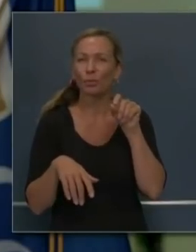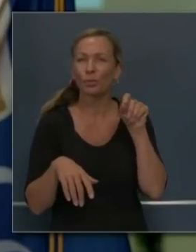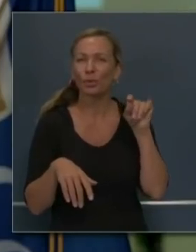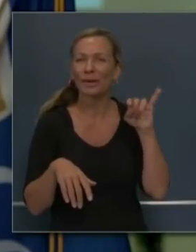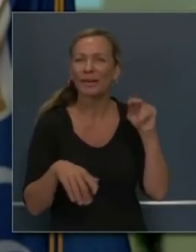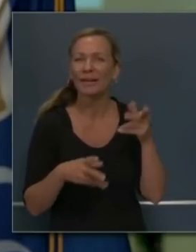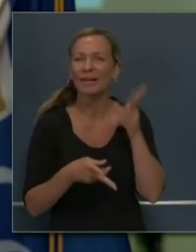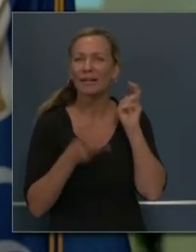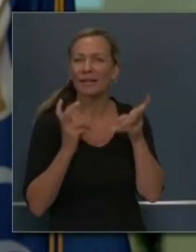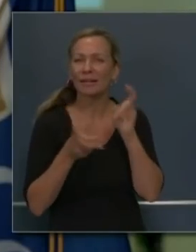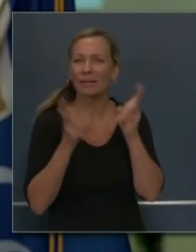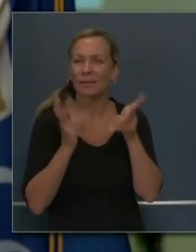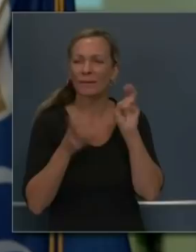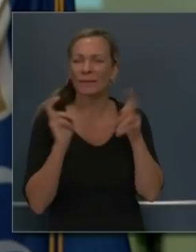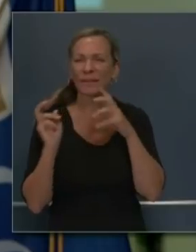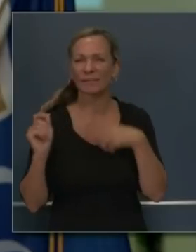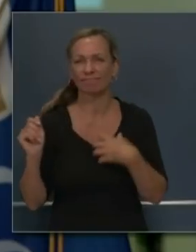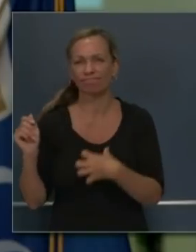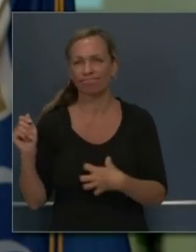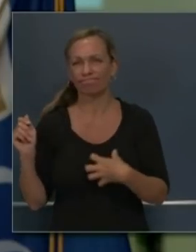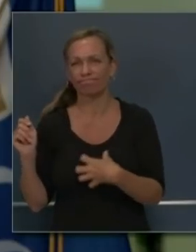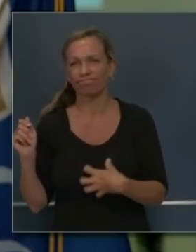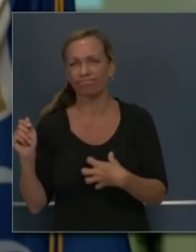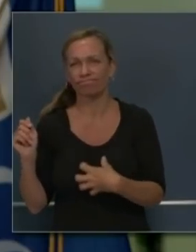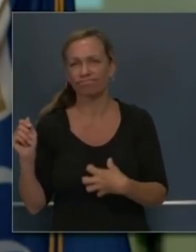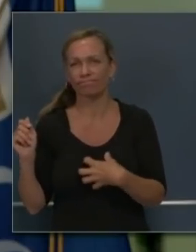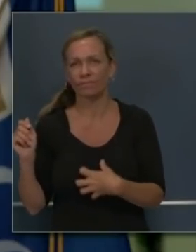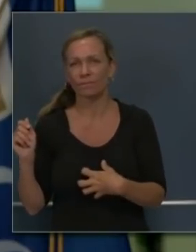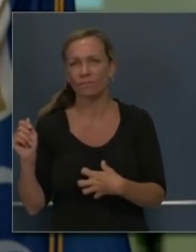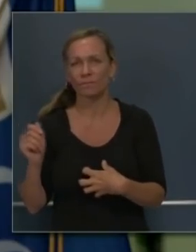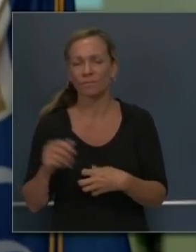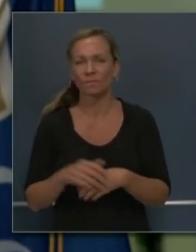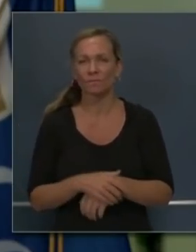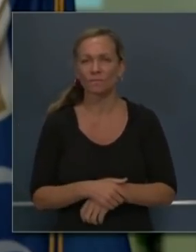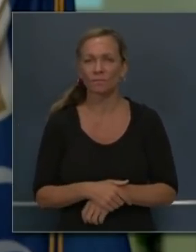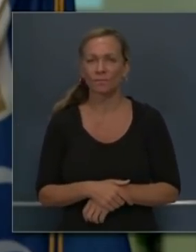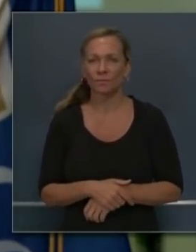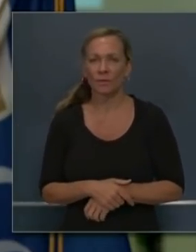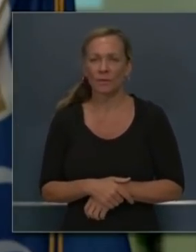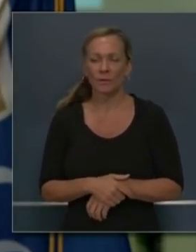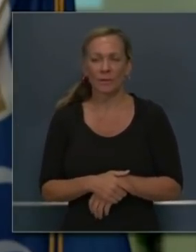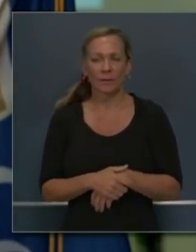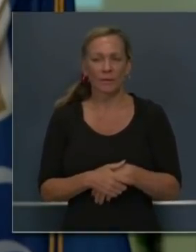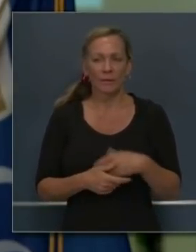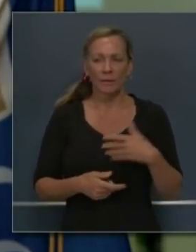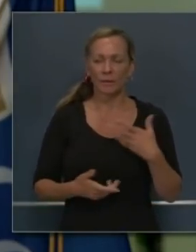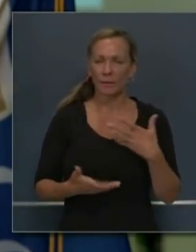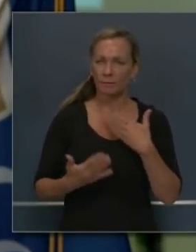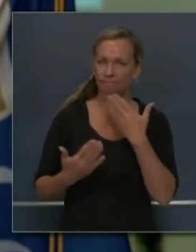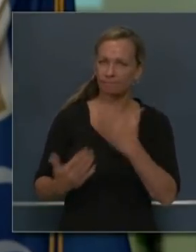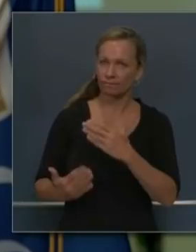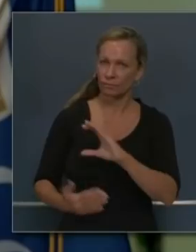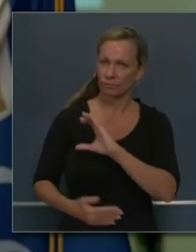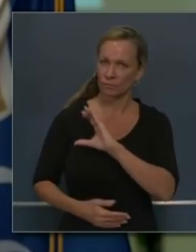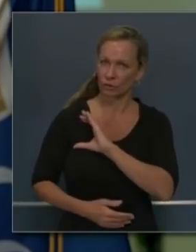HAVE BEEN TAKING ADVANTAGE OF THESE EVACUEES BY GOING INTO THEIR HOMES AND LOOTING THEIR